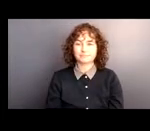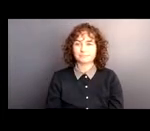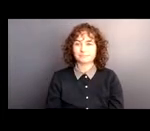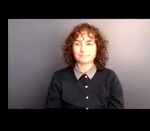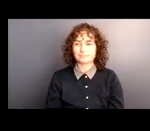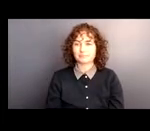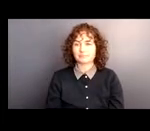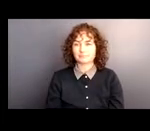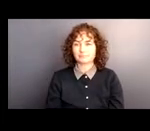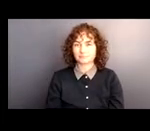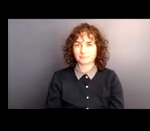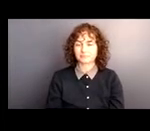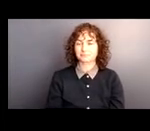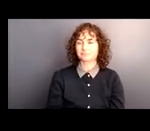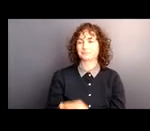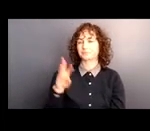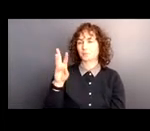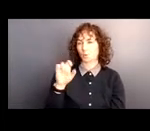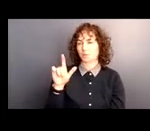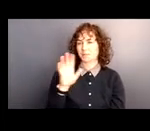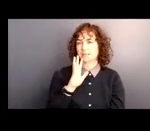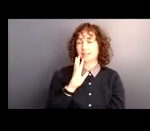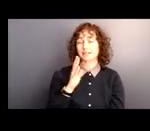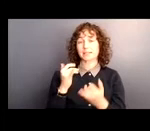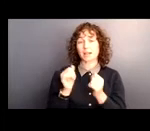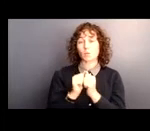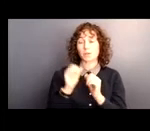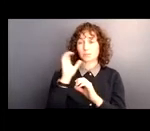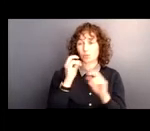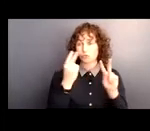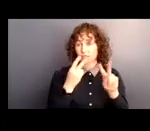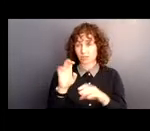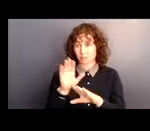[Will] Yeah with exploring transitional music, we all know that music can influence our mood